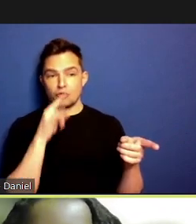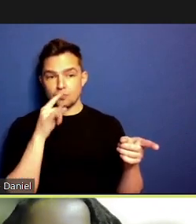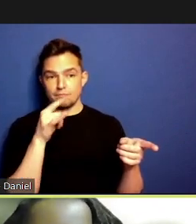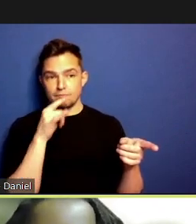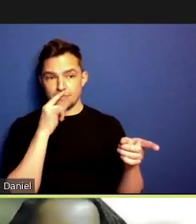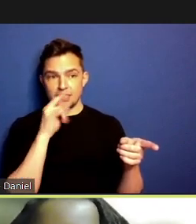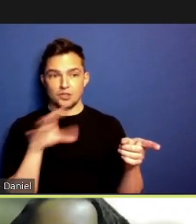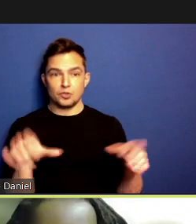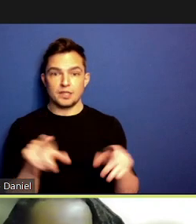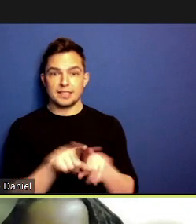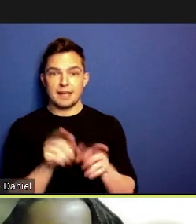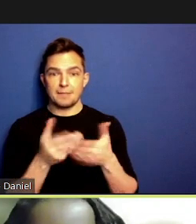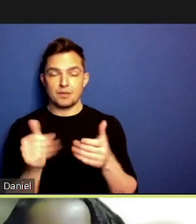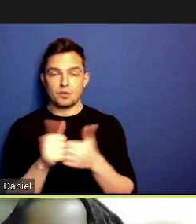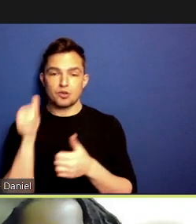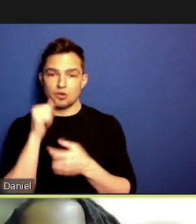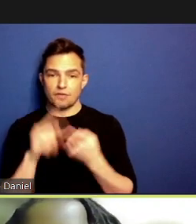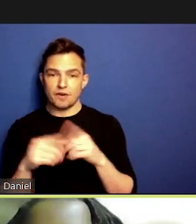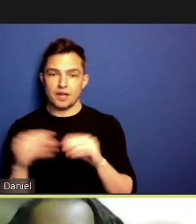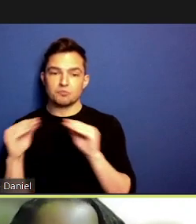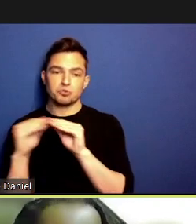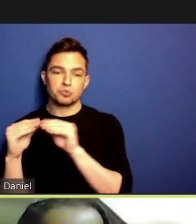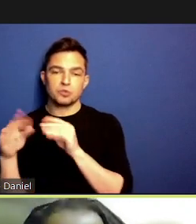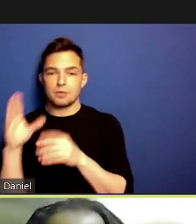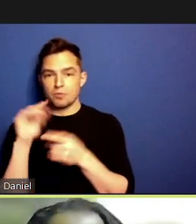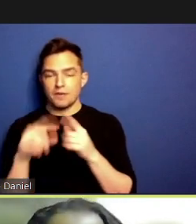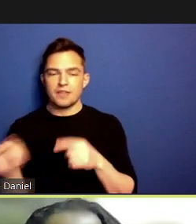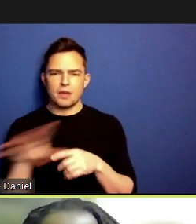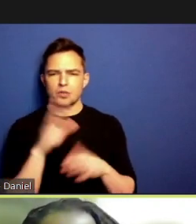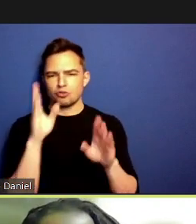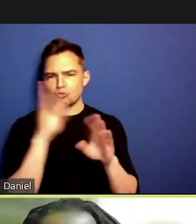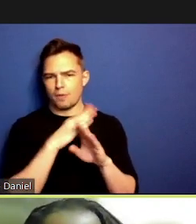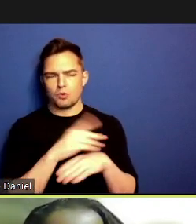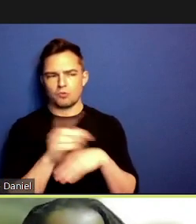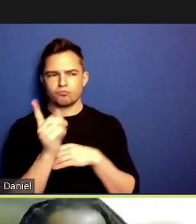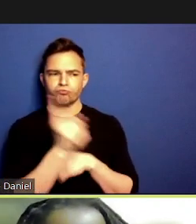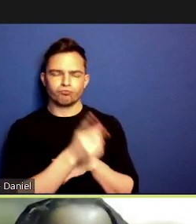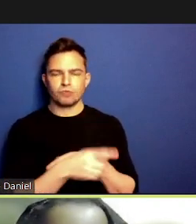with their girlfriends and boyfriends were reprimanded, and parents got called.